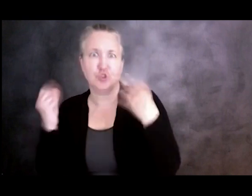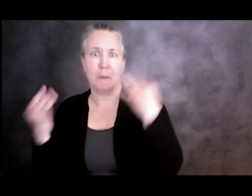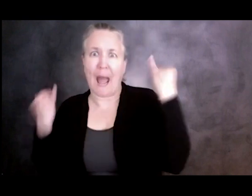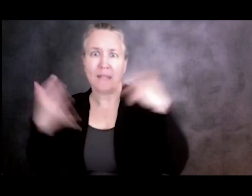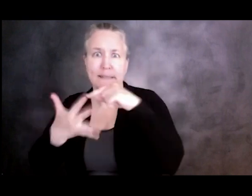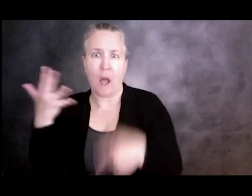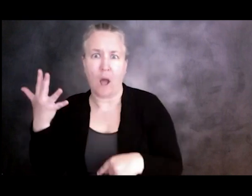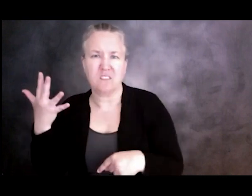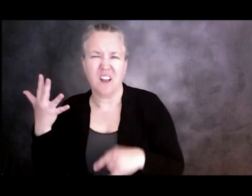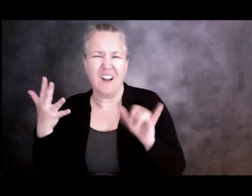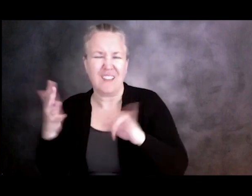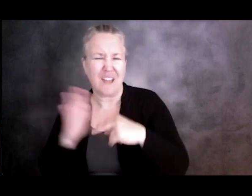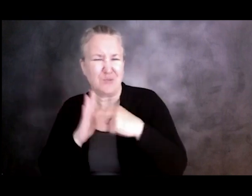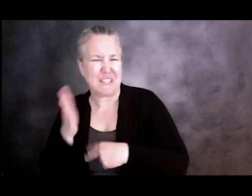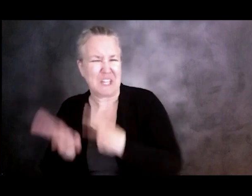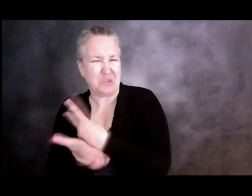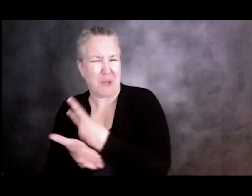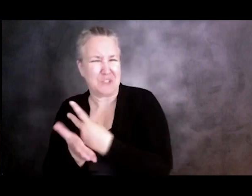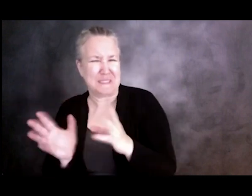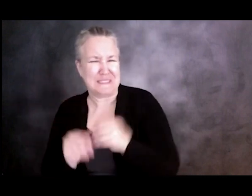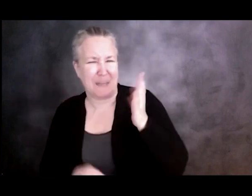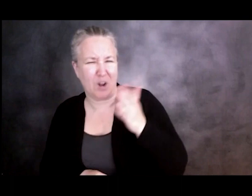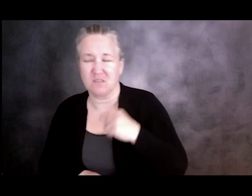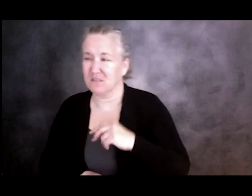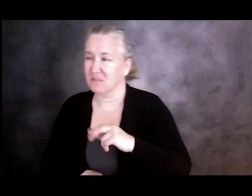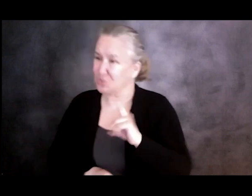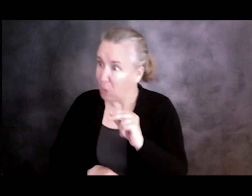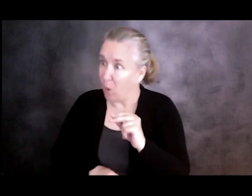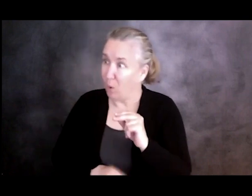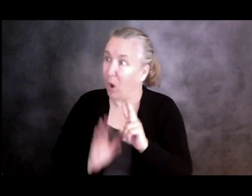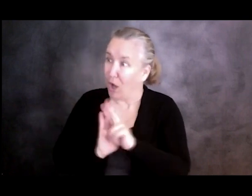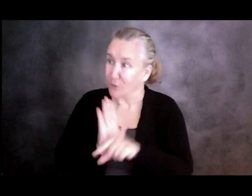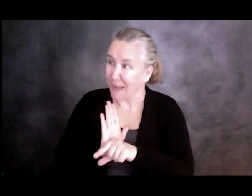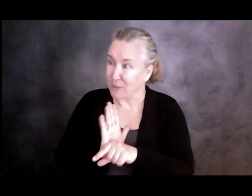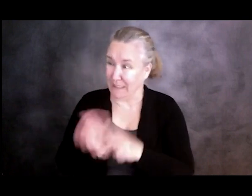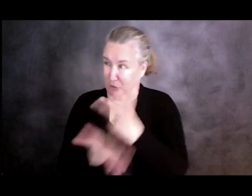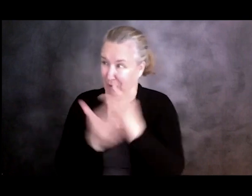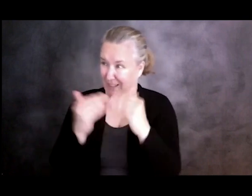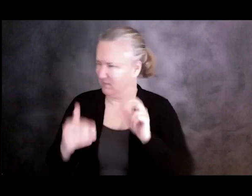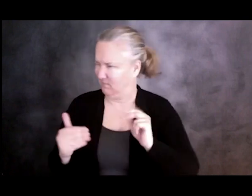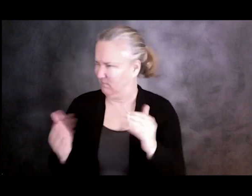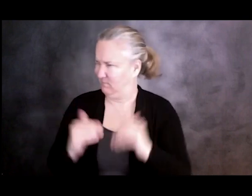It's like being in a graduate seminar. I'm like, no, it's like being in an undergraduate seminar. It's not like being in a graduate seminar.